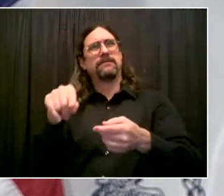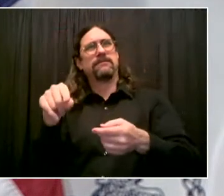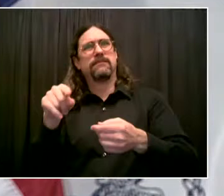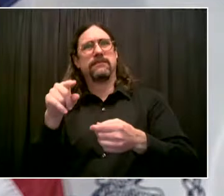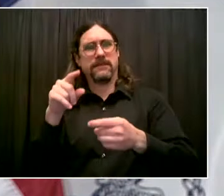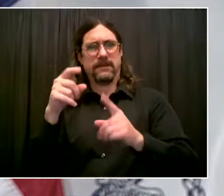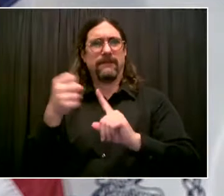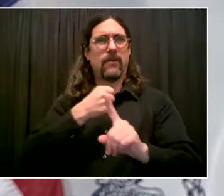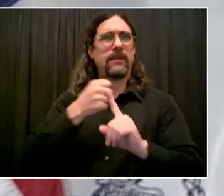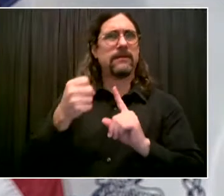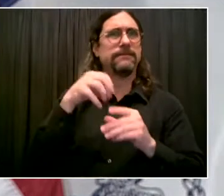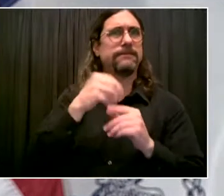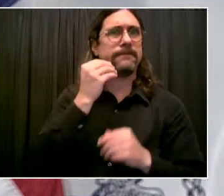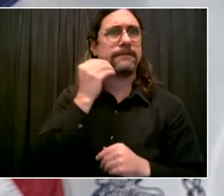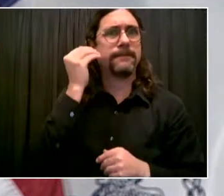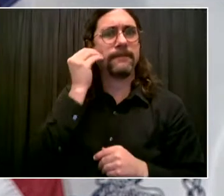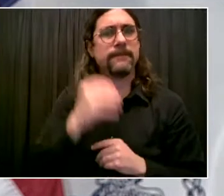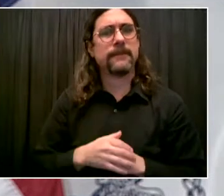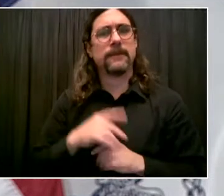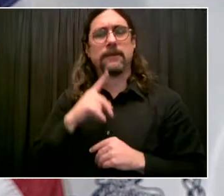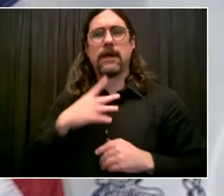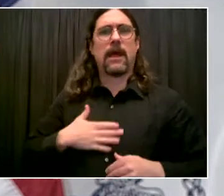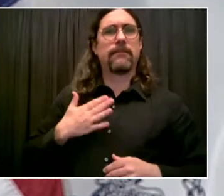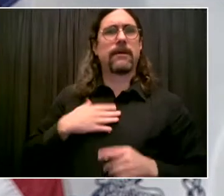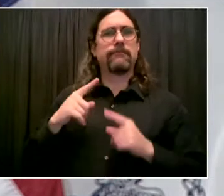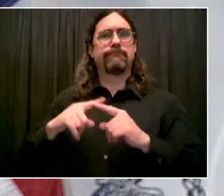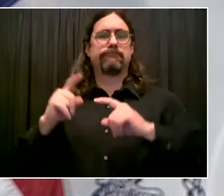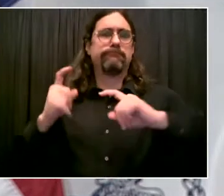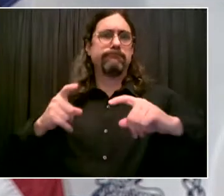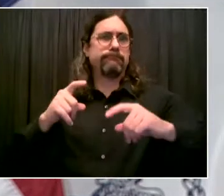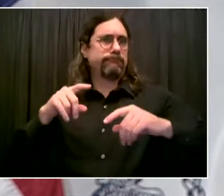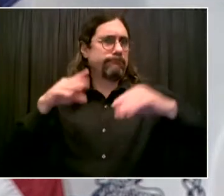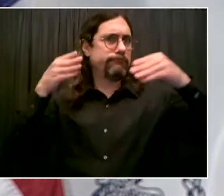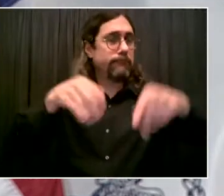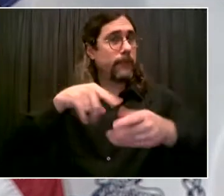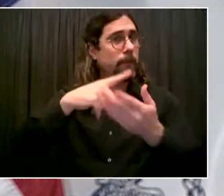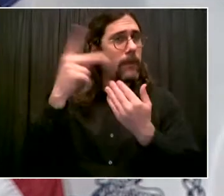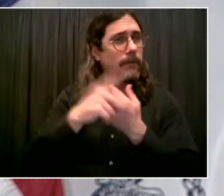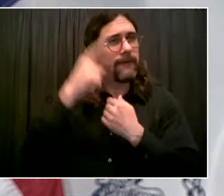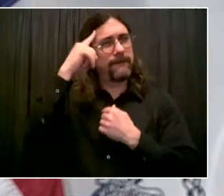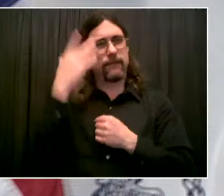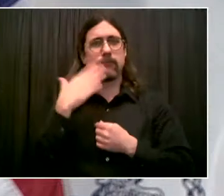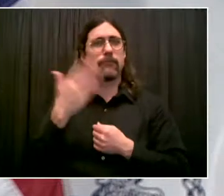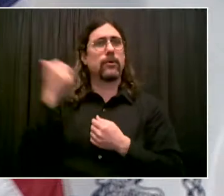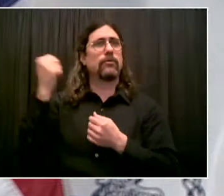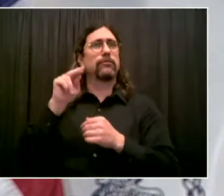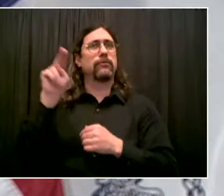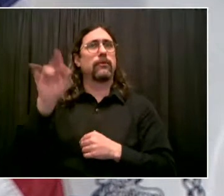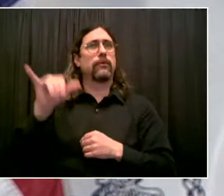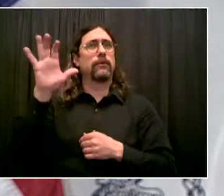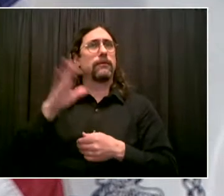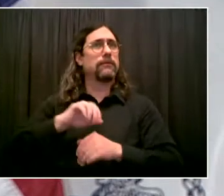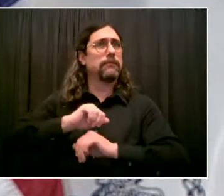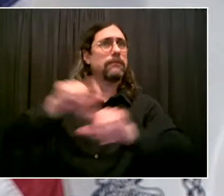FEEL COMFORTABLE TALKING ABOUT OUR SITUATIONS. ALSO SEE NEW YORK CITY MOVING FOFOARWRD WITH COLLABORATION. FINANCIALLY WE